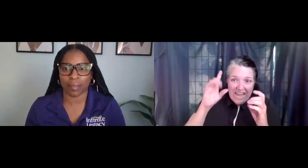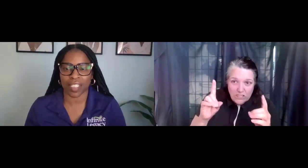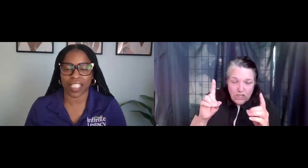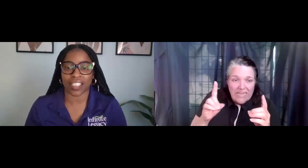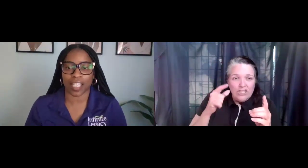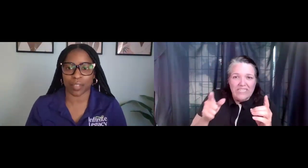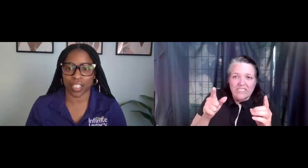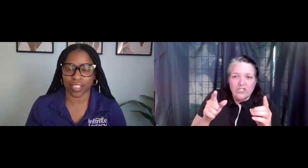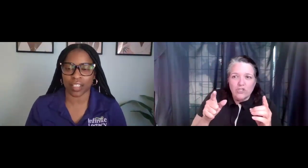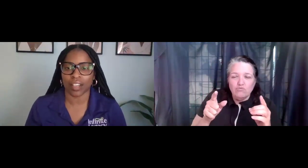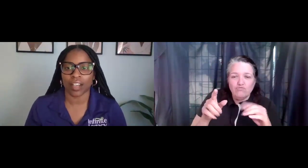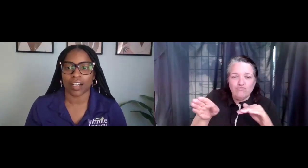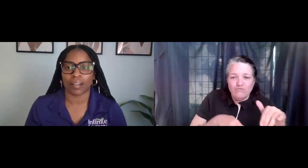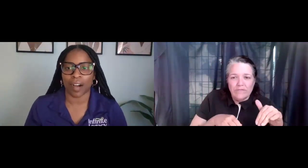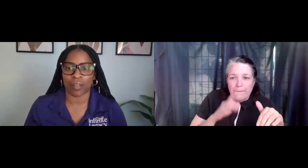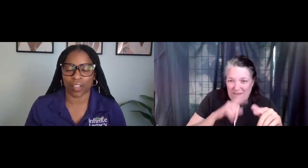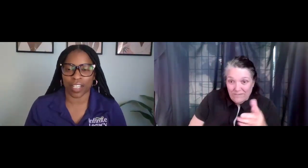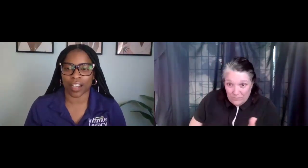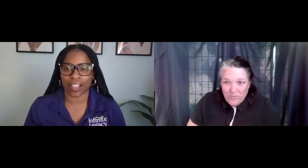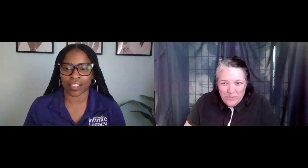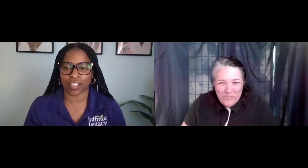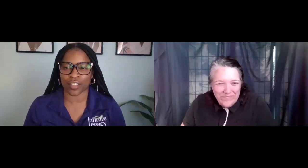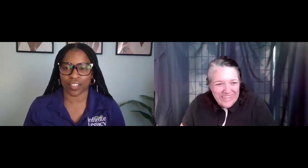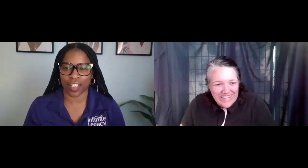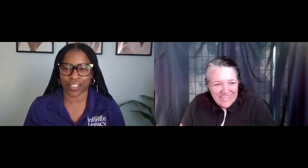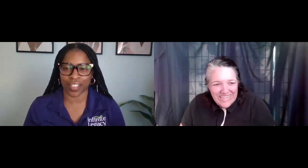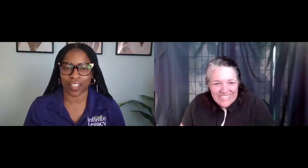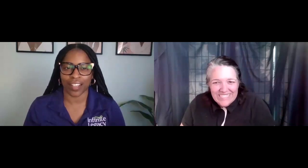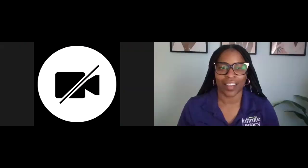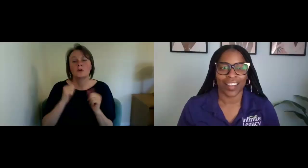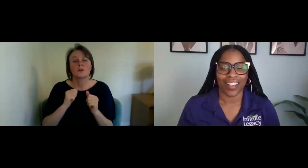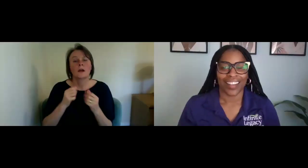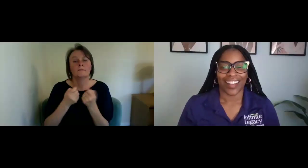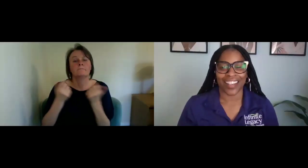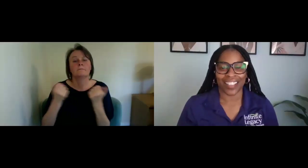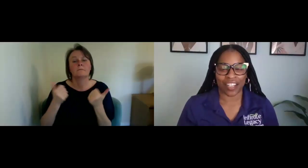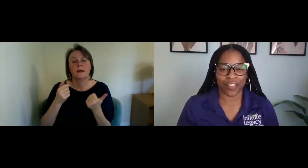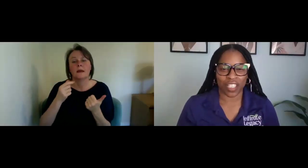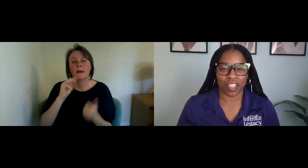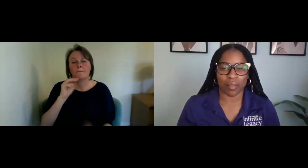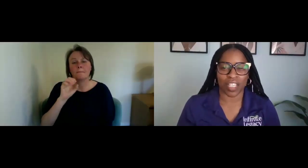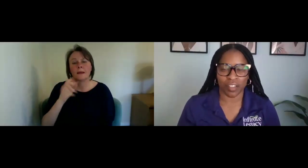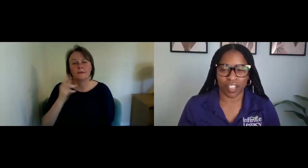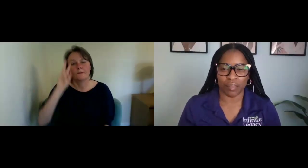and misconceptions about organ, eye, and tissue donation, and a lot of things that we hear in the